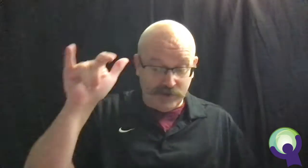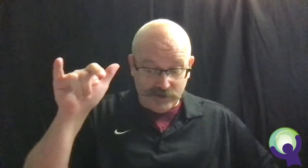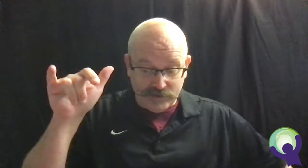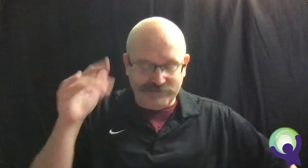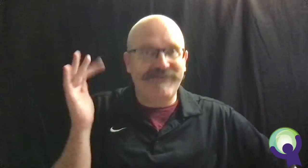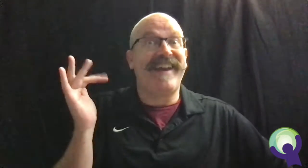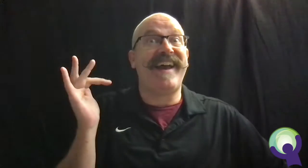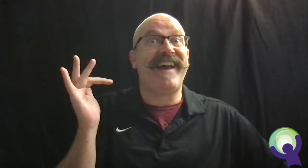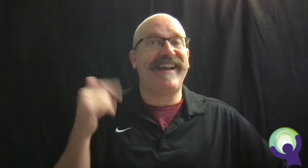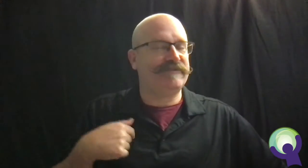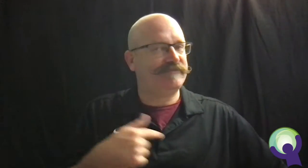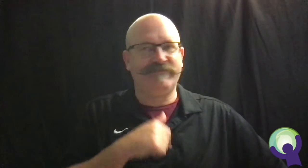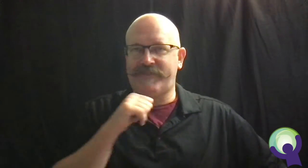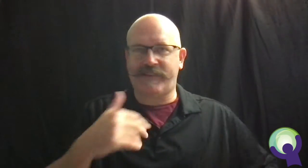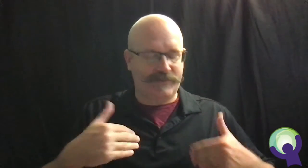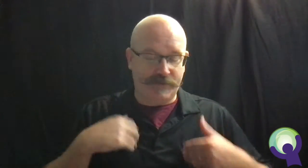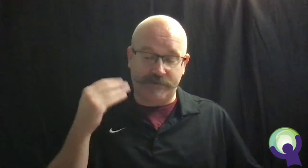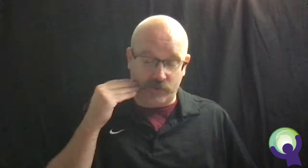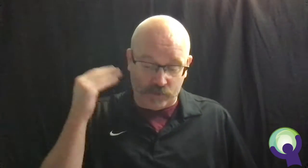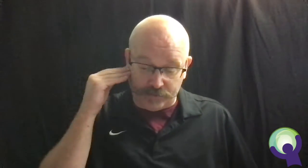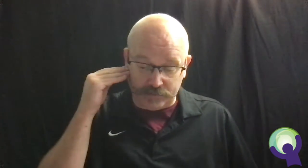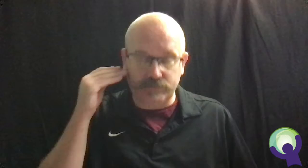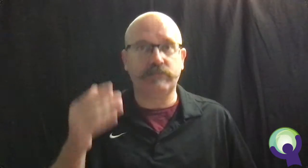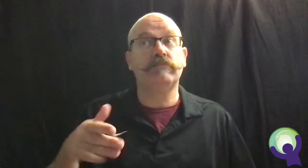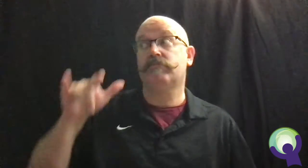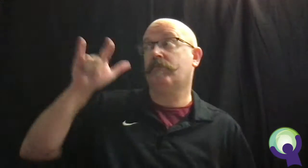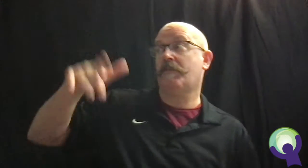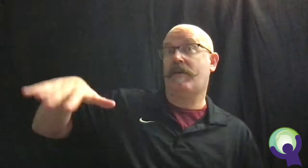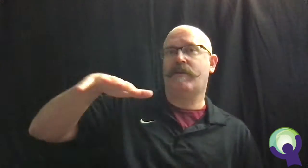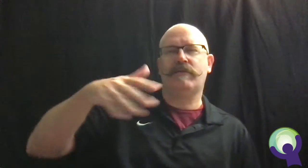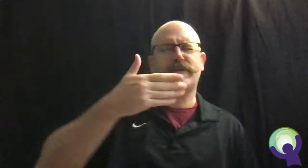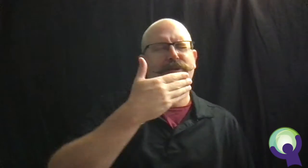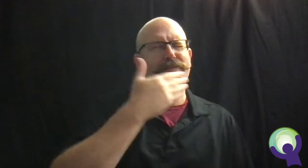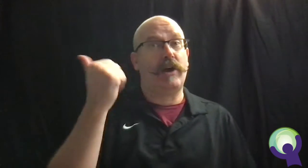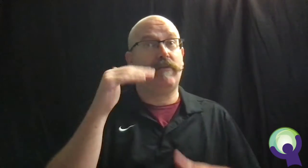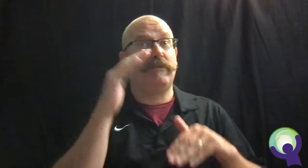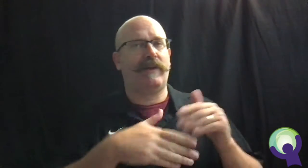My dad and I live in an airport. That's because we don't have a home